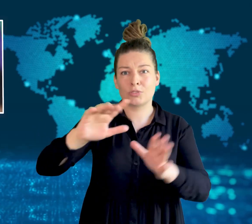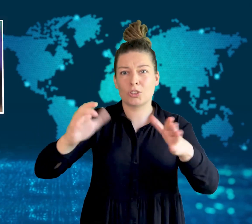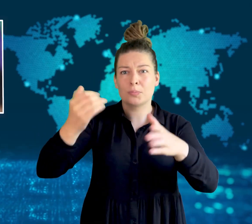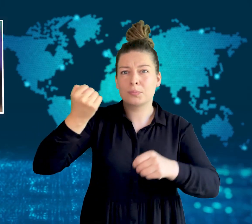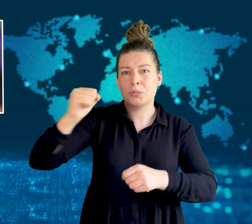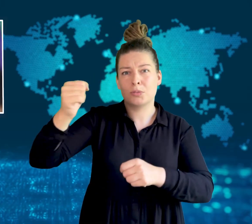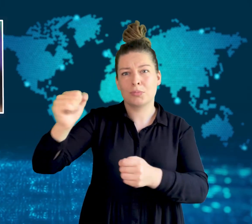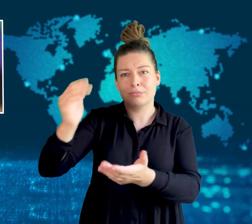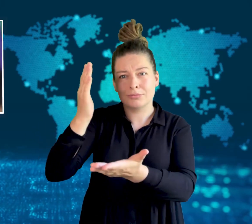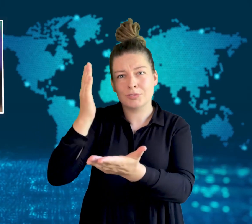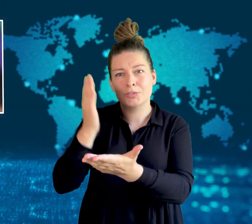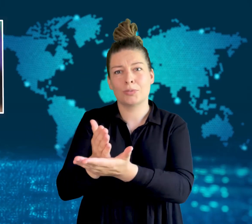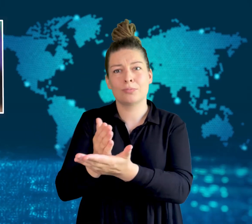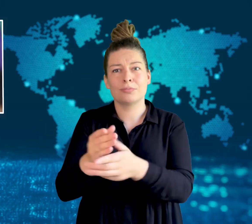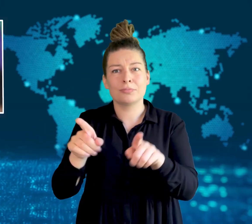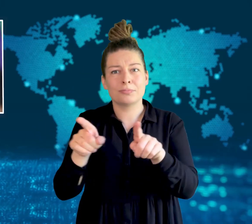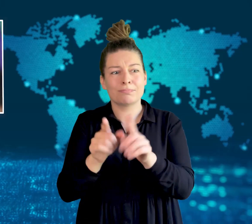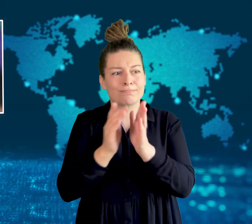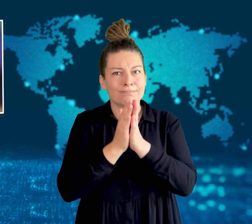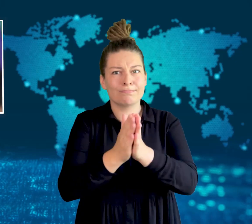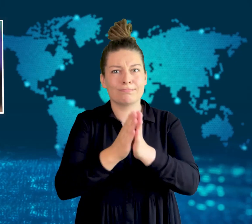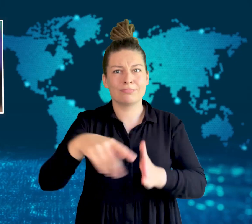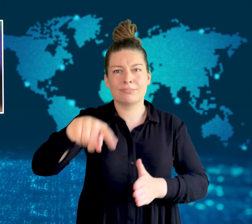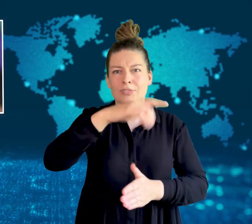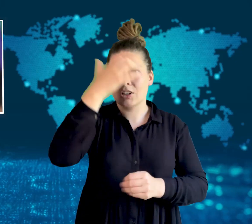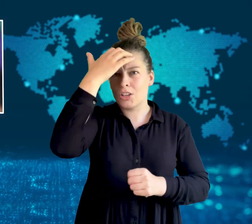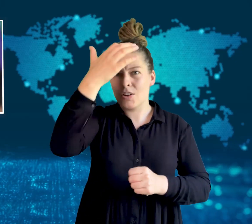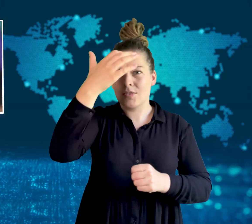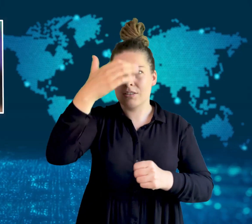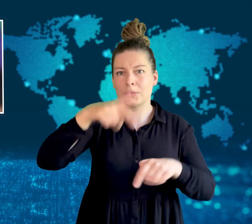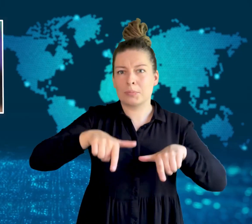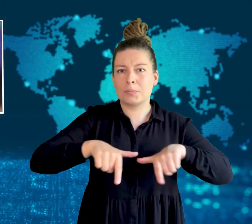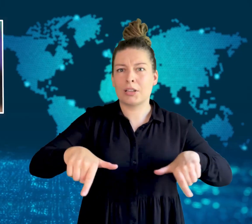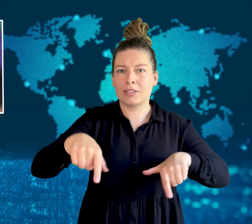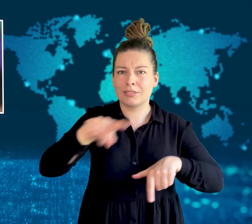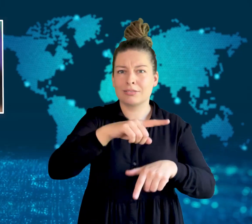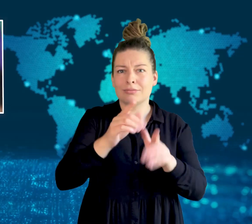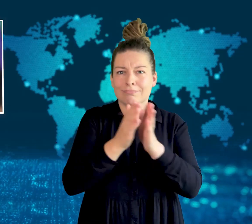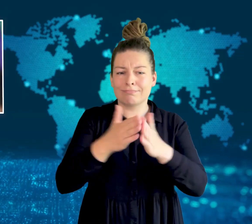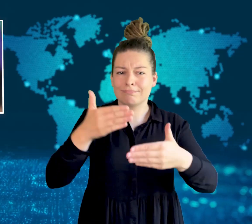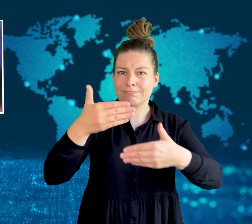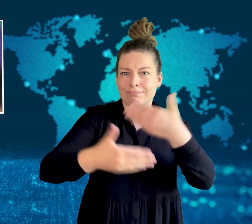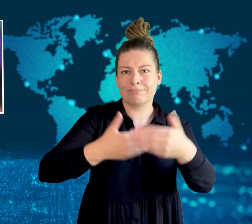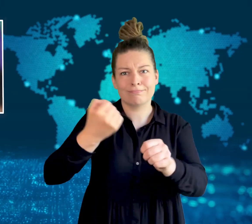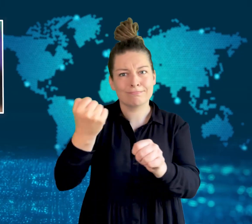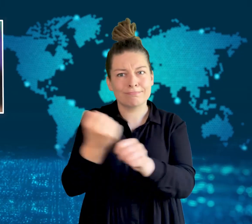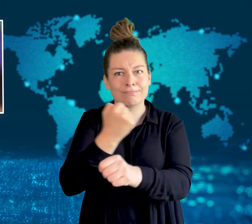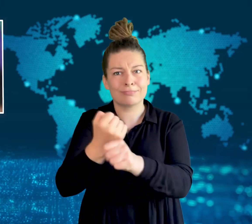A government official spoke about the decision, saying